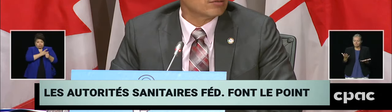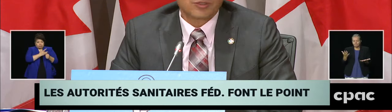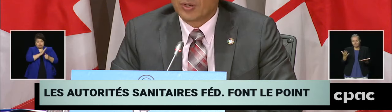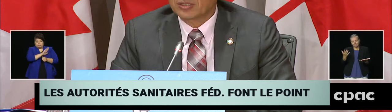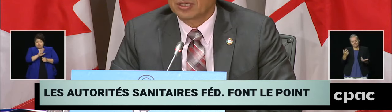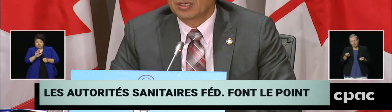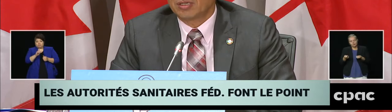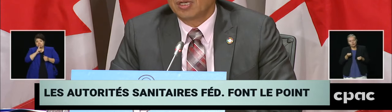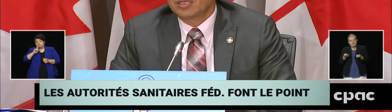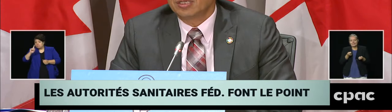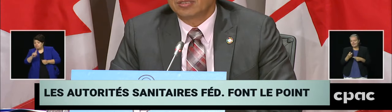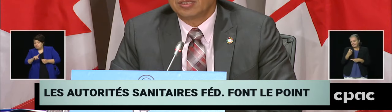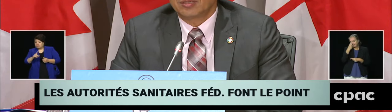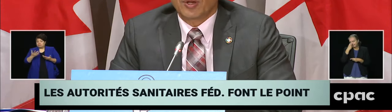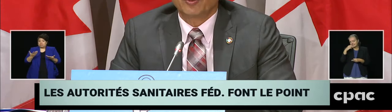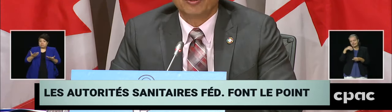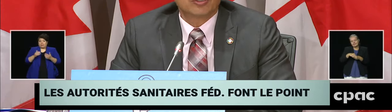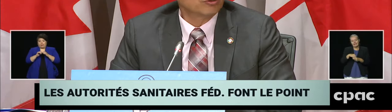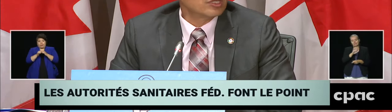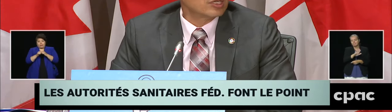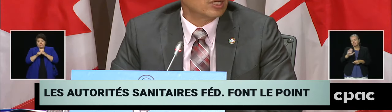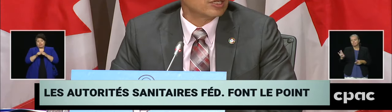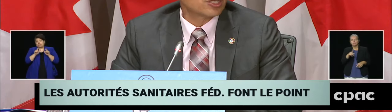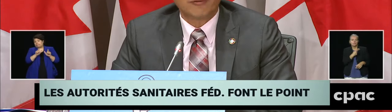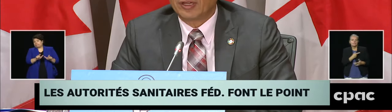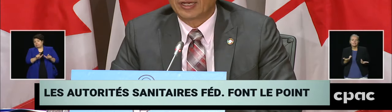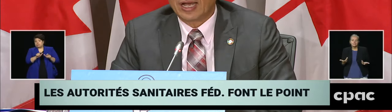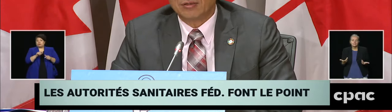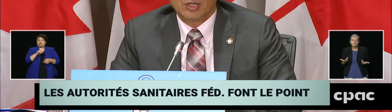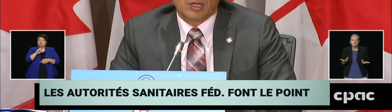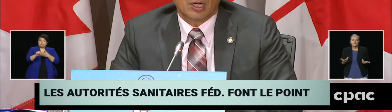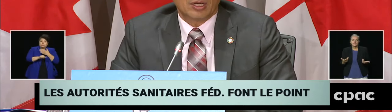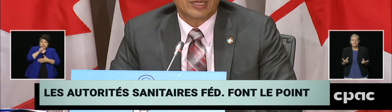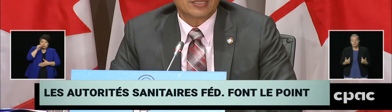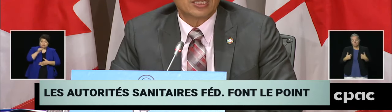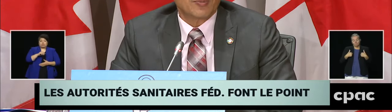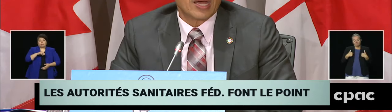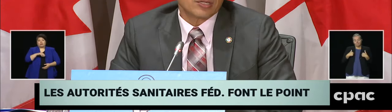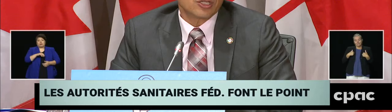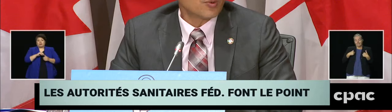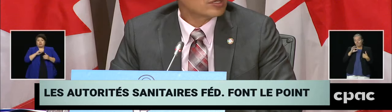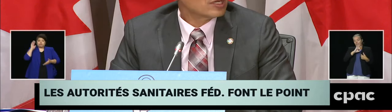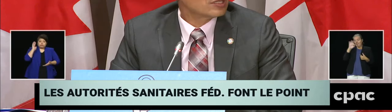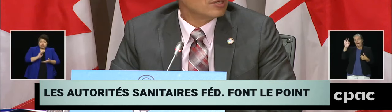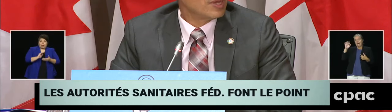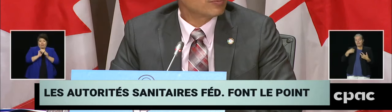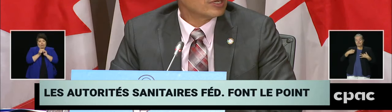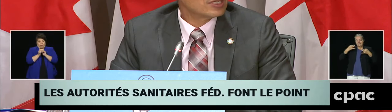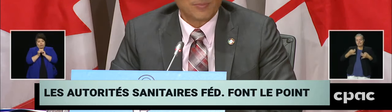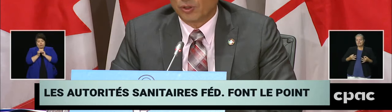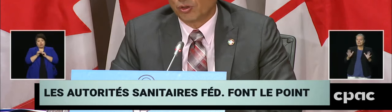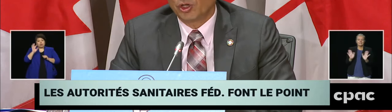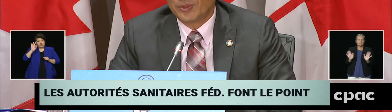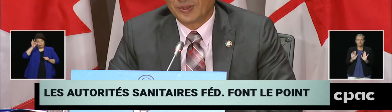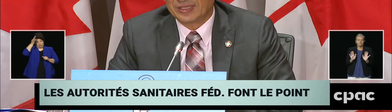AND THEIR OWN DECISION. AS TO HOW THEY MANAGE RISKS IN